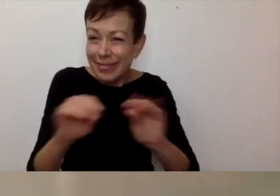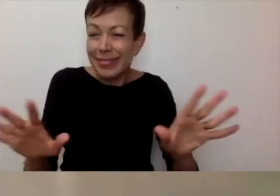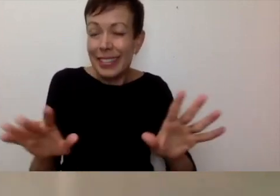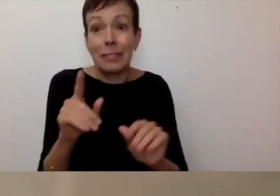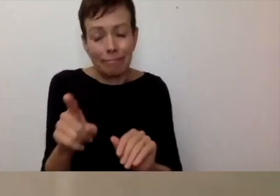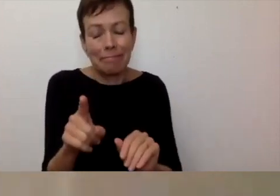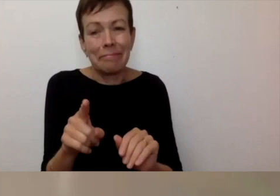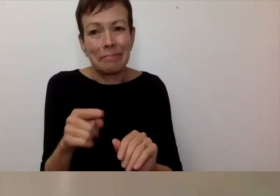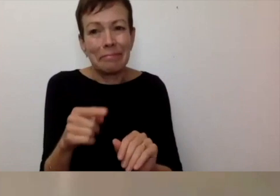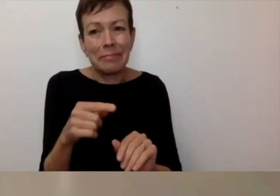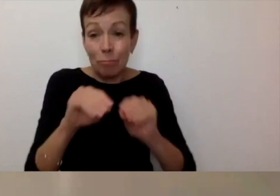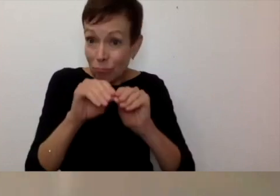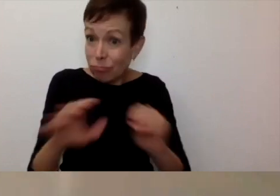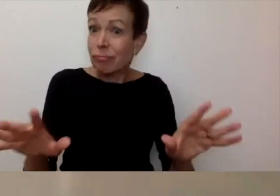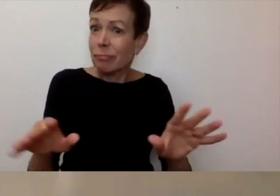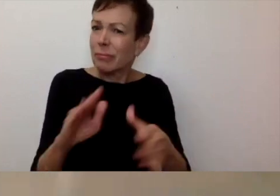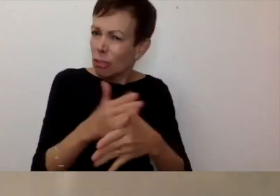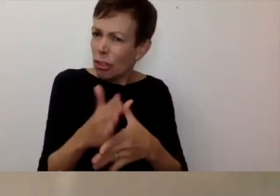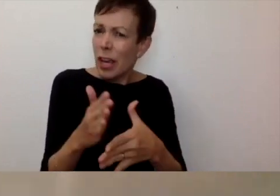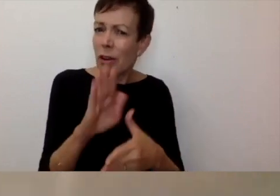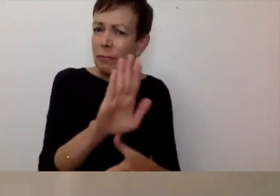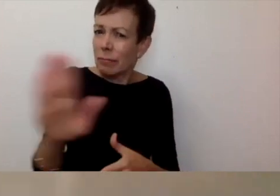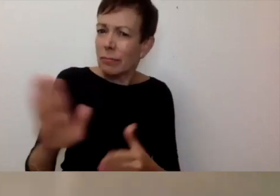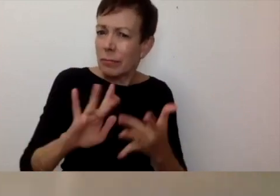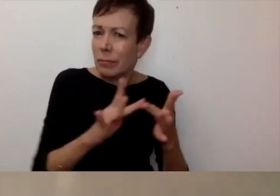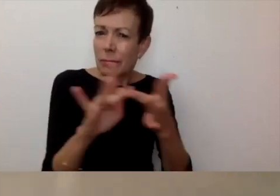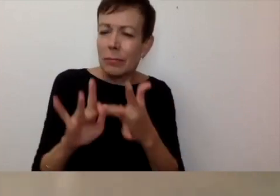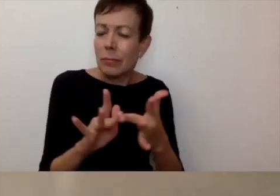disseminate them so that uh it becomes mainstream in in the